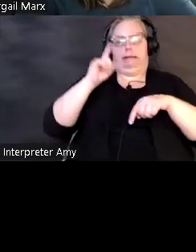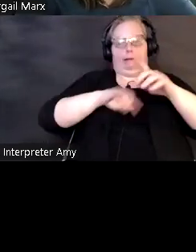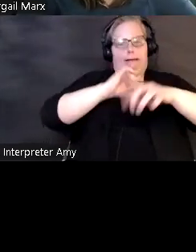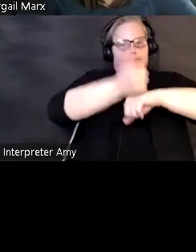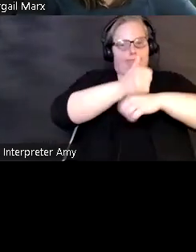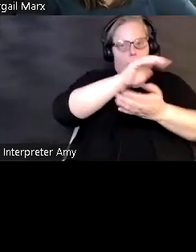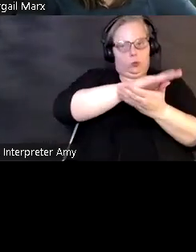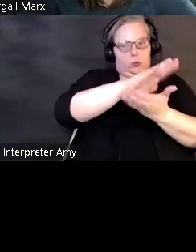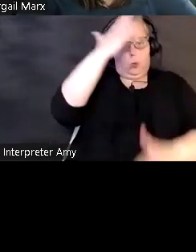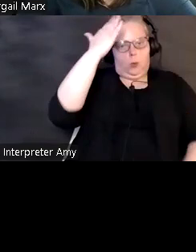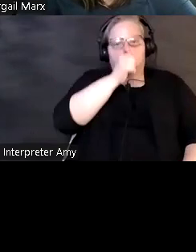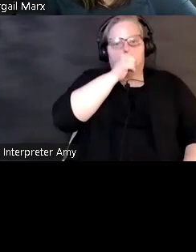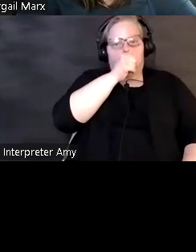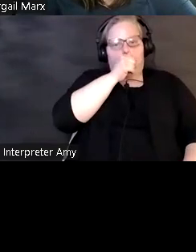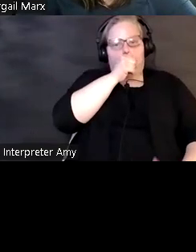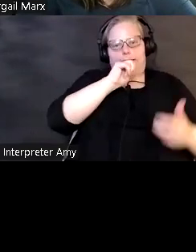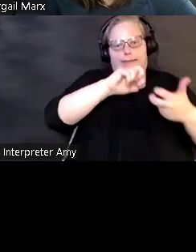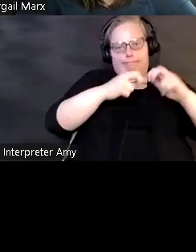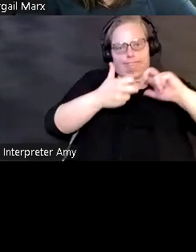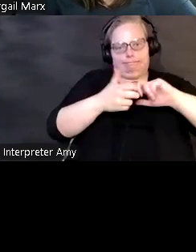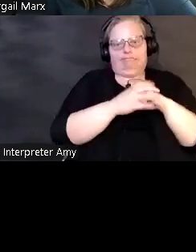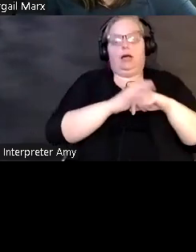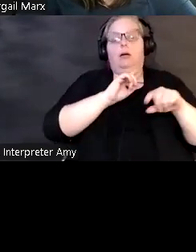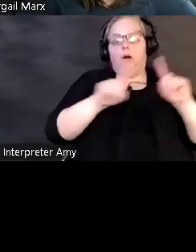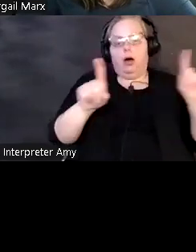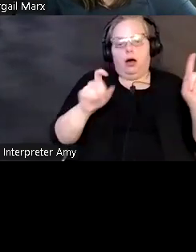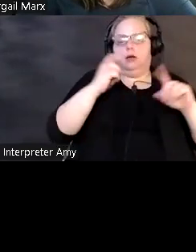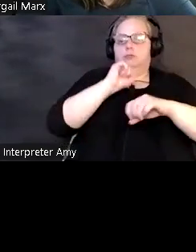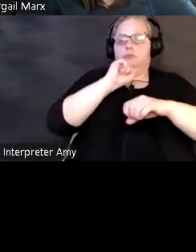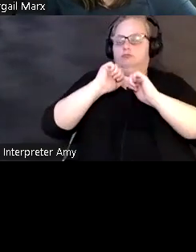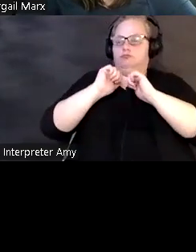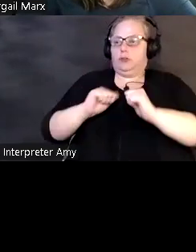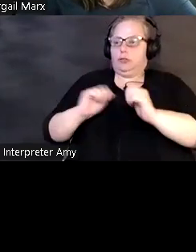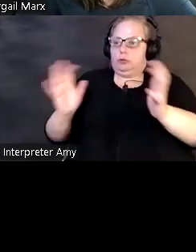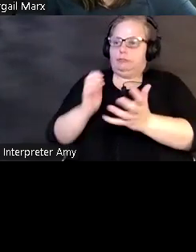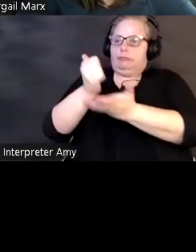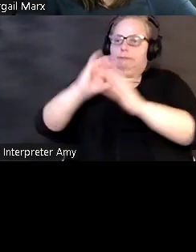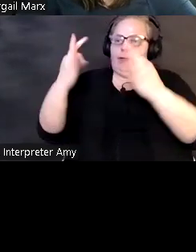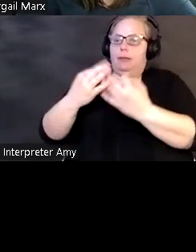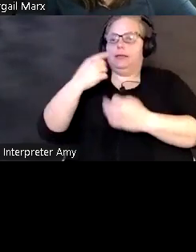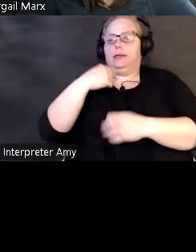but working with families to set up some of those like, hey, tell me a joke, or, you know,